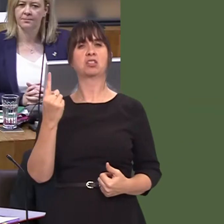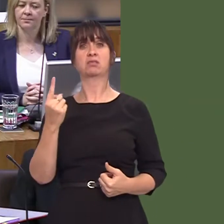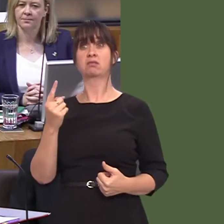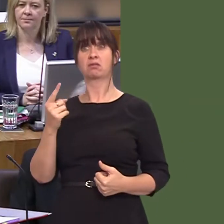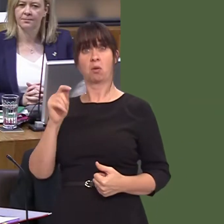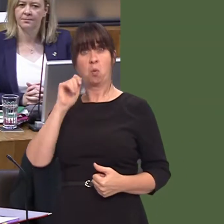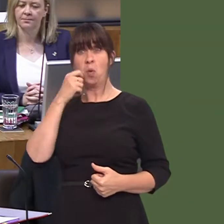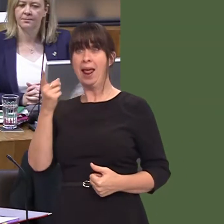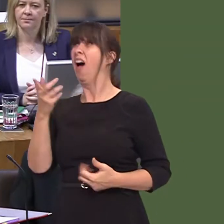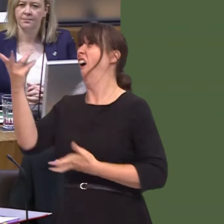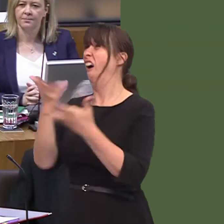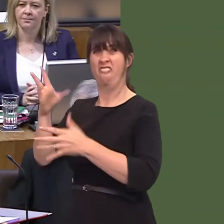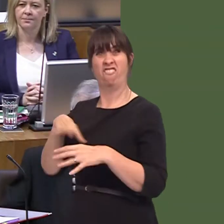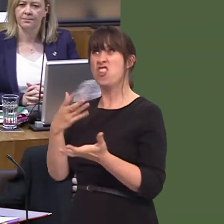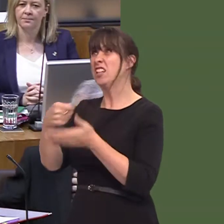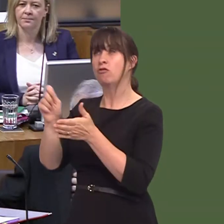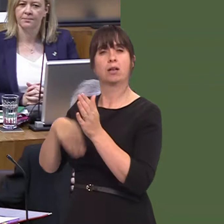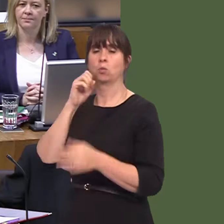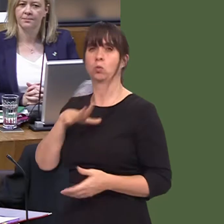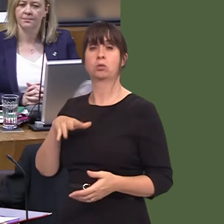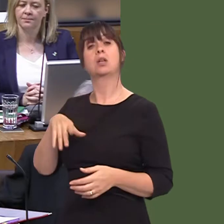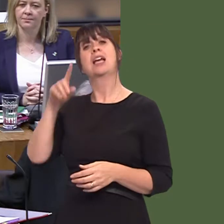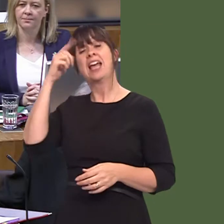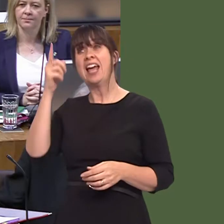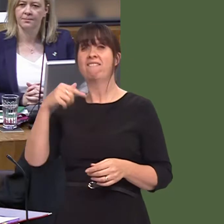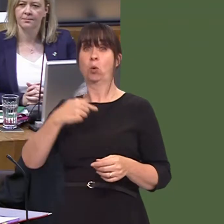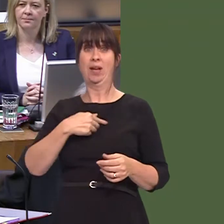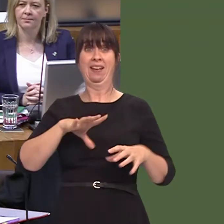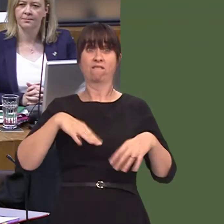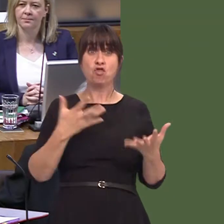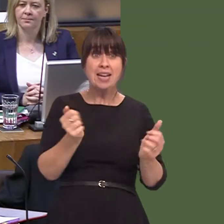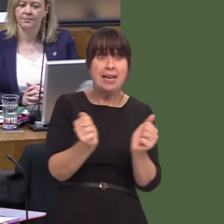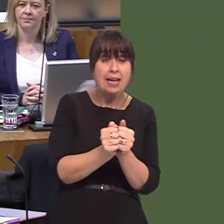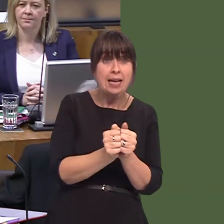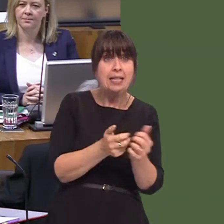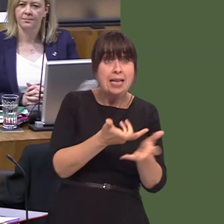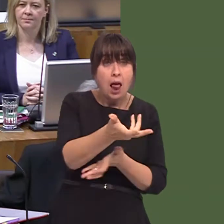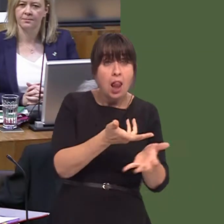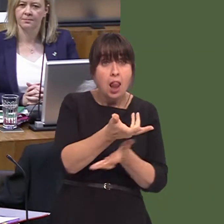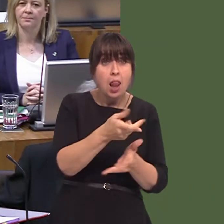Free trade agreements with countries that have considerably lower standards of living than we do end up with jobs being exported.